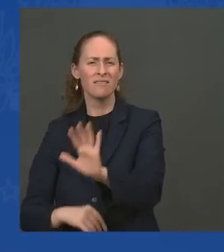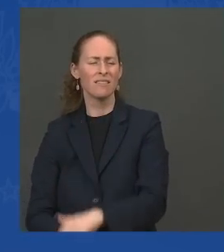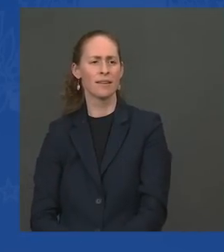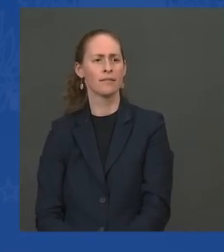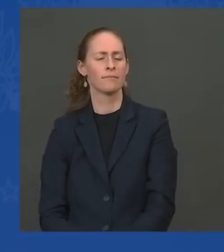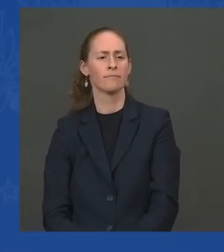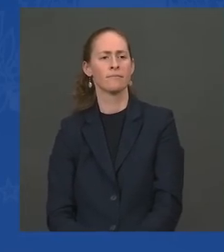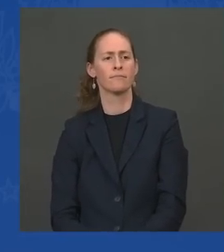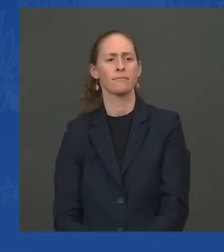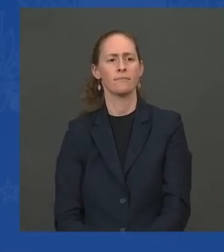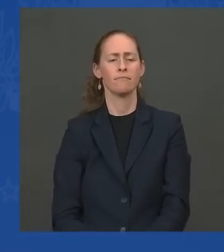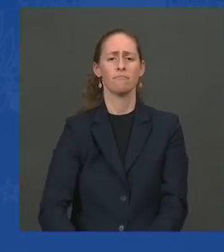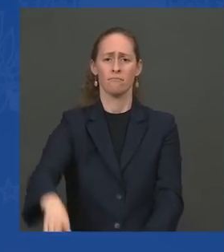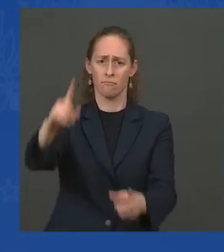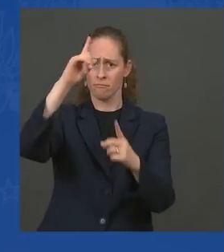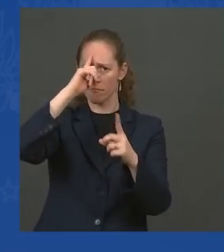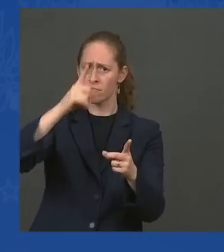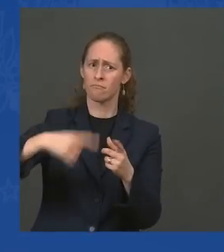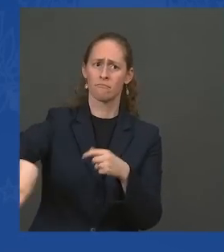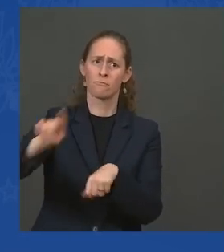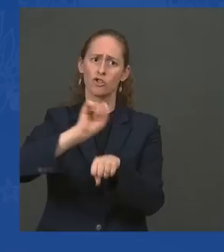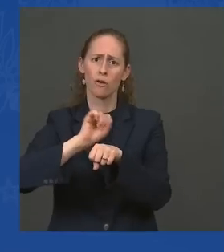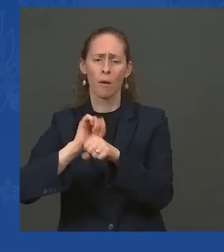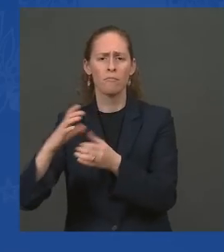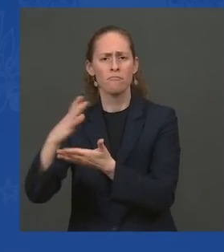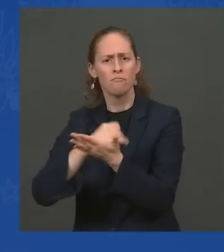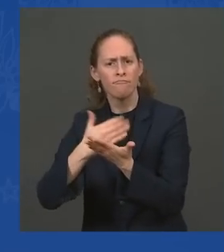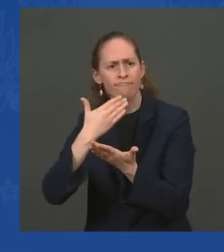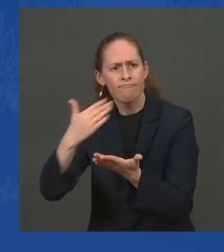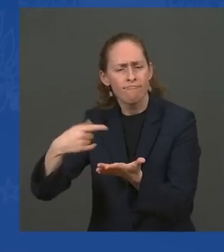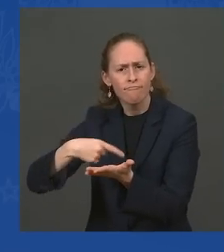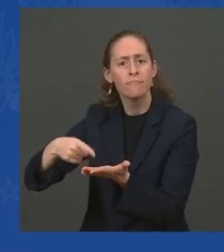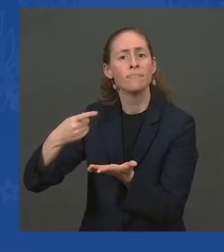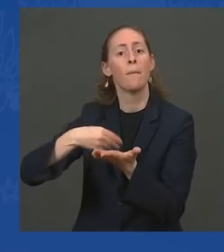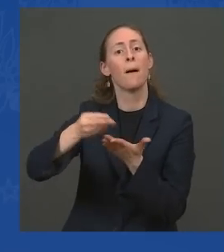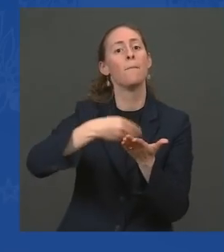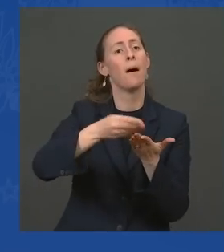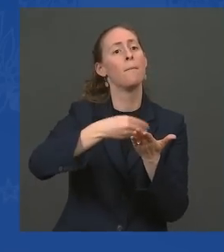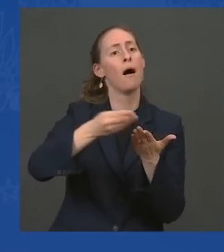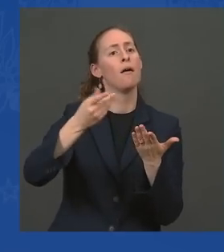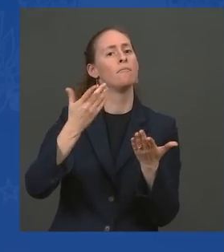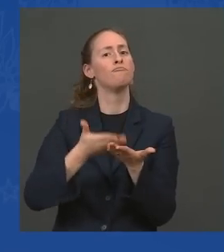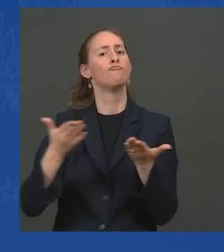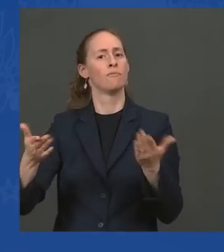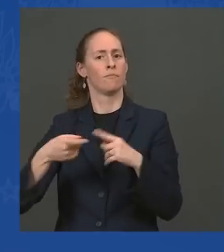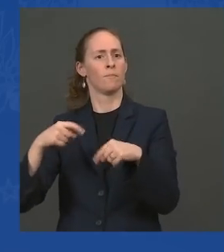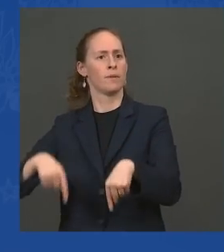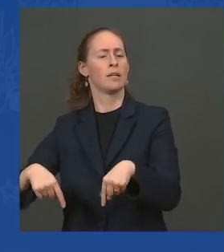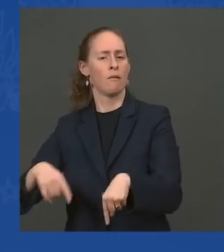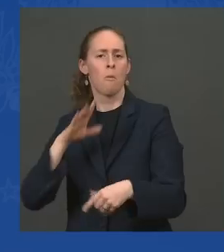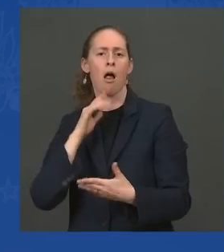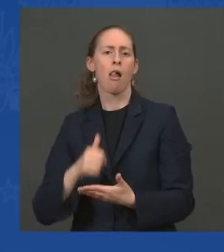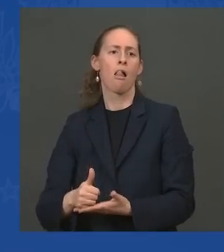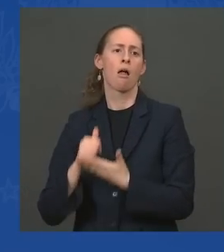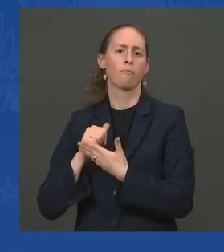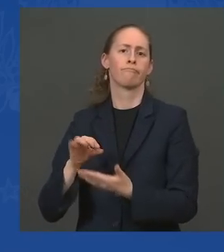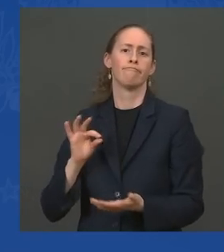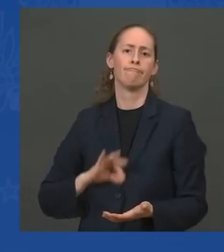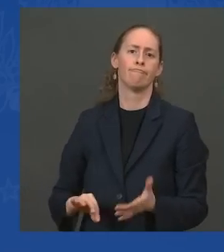for buying American, sourcing their products from right here in America -- not abroad. This will help the United States export clean energy technologies,